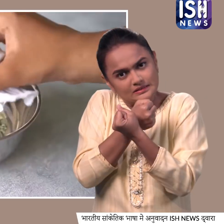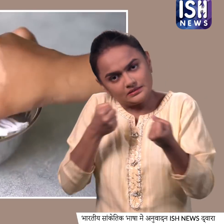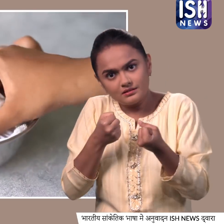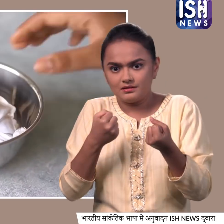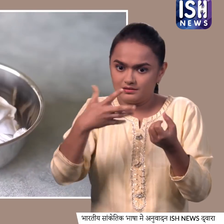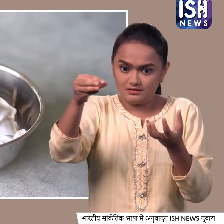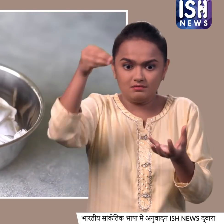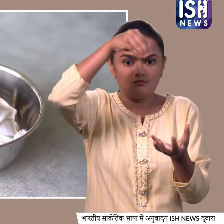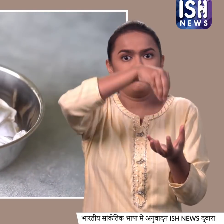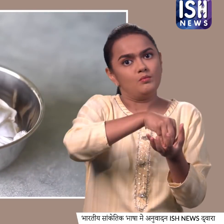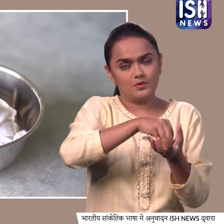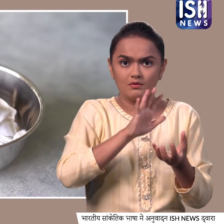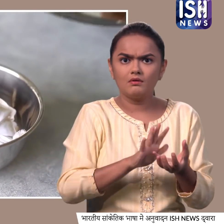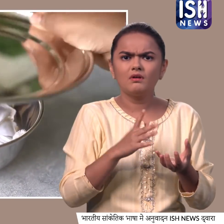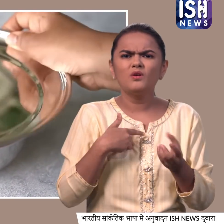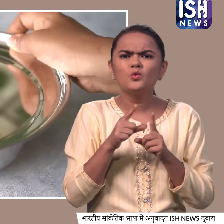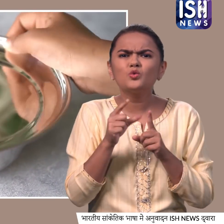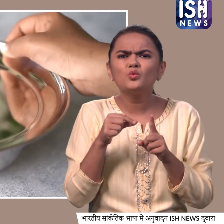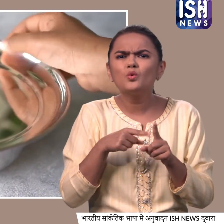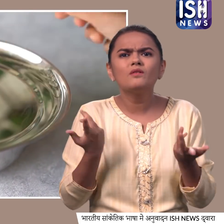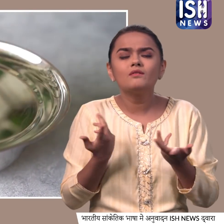place them back in the bowl why do we do this?